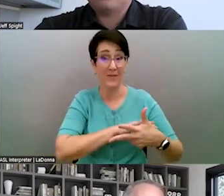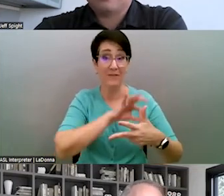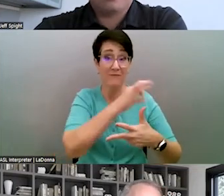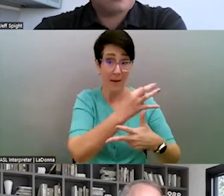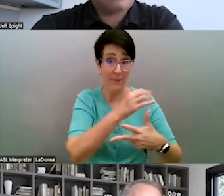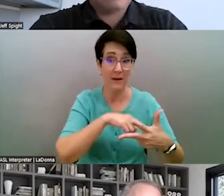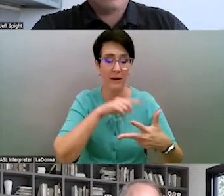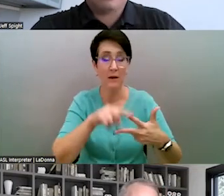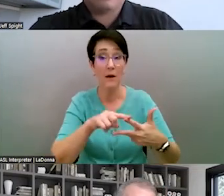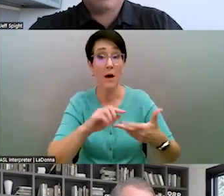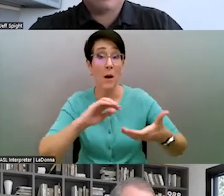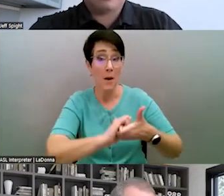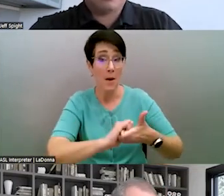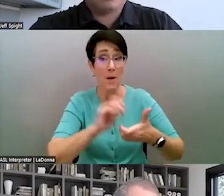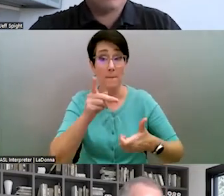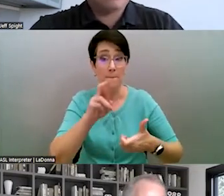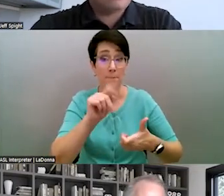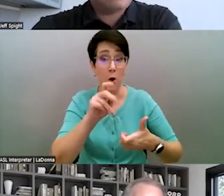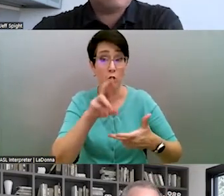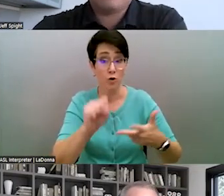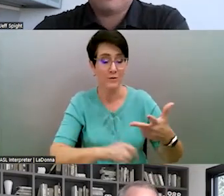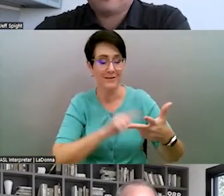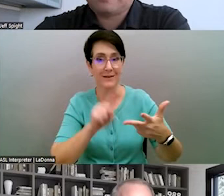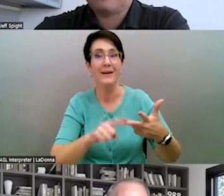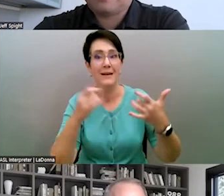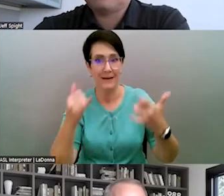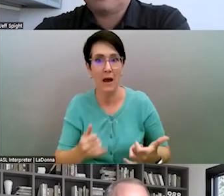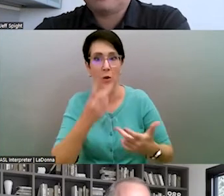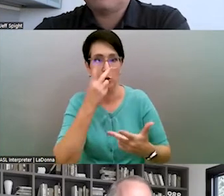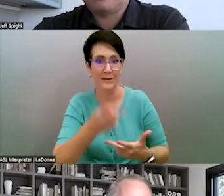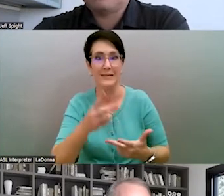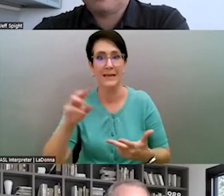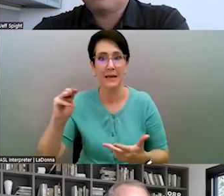PLAN. NOW, WE SEE HOW, IN, IN A VERY SHORT PERIOD OF TIME, YOU BECOME MERCY CARE'S PROVIDER OF YEAR